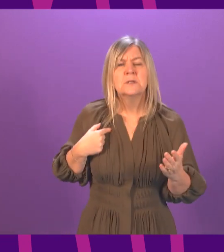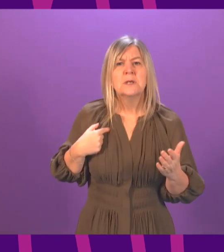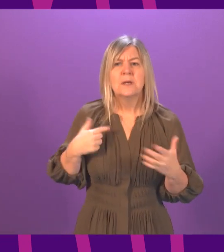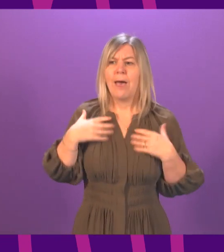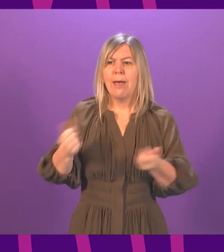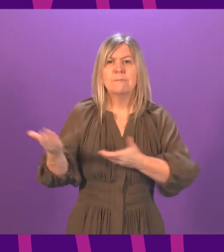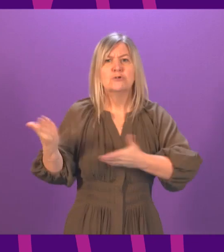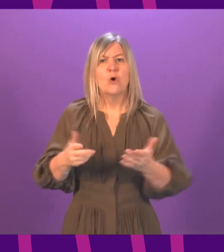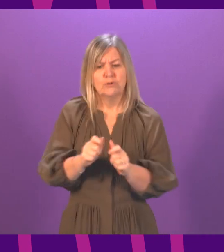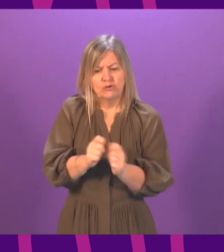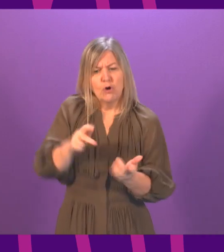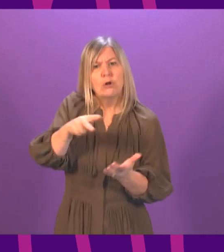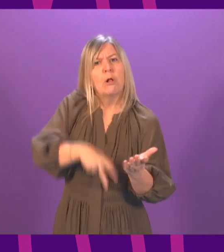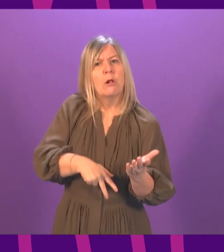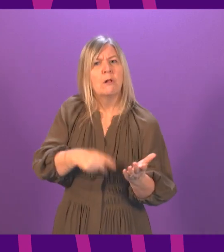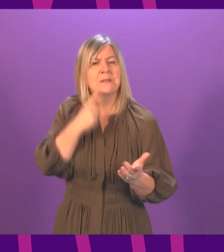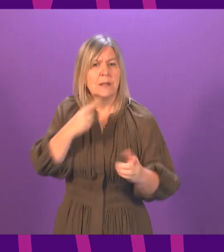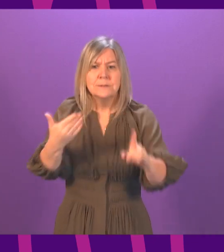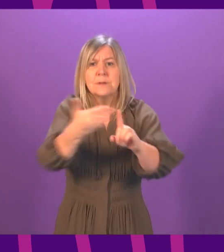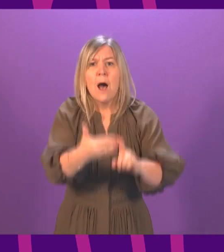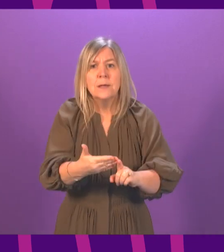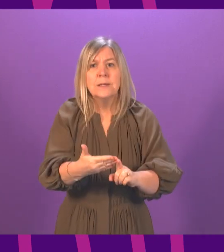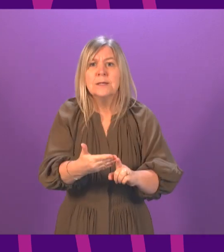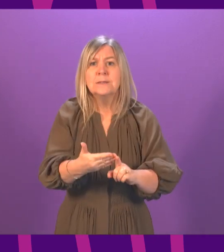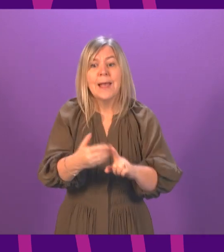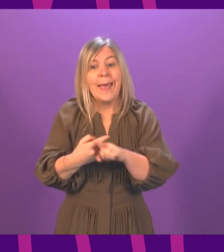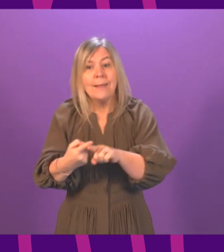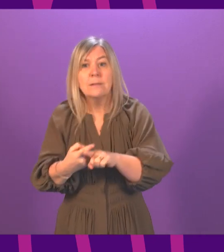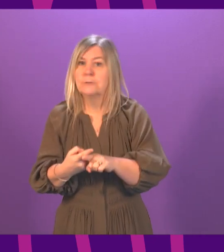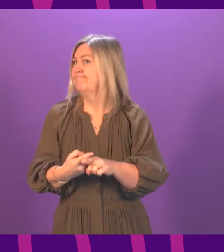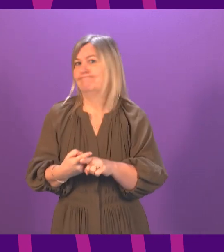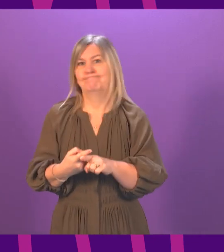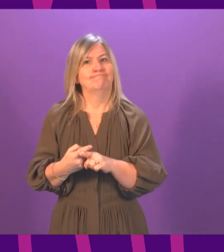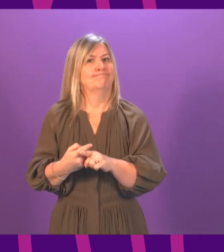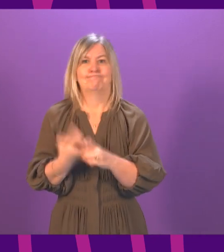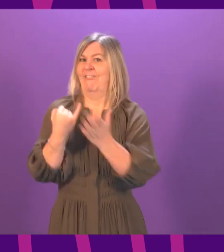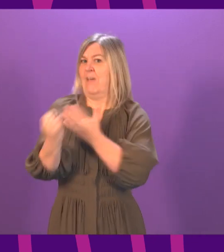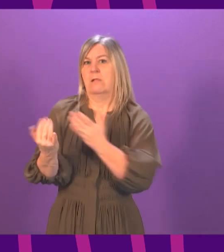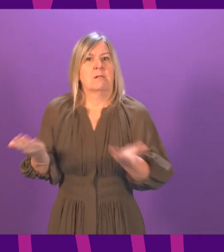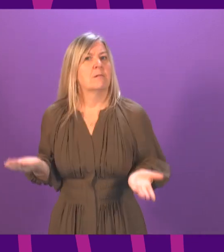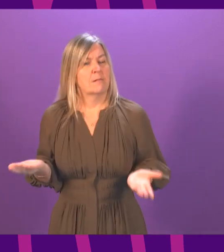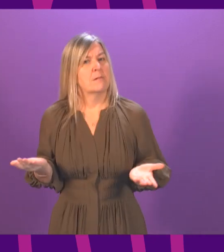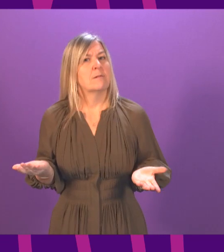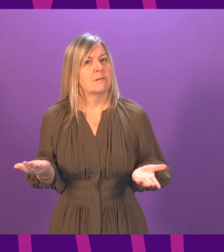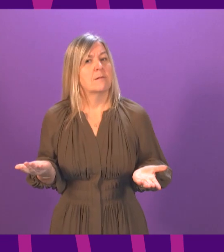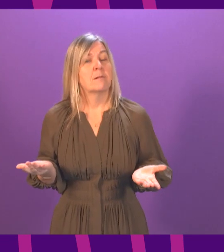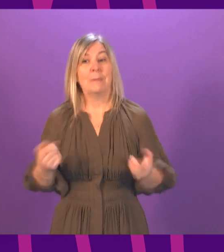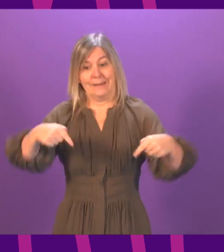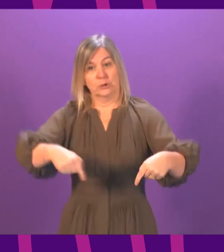target for care homes being missed in England. We are on track not just to meet the target but, I